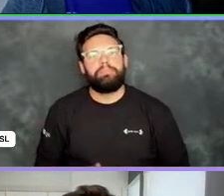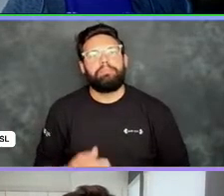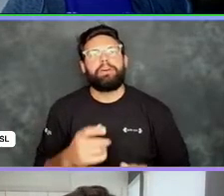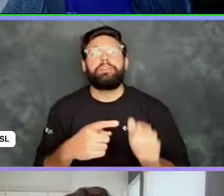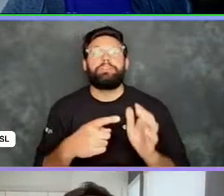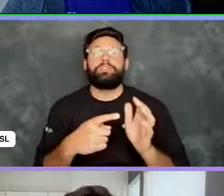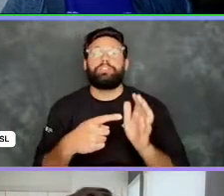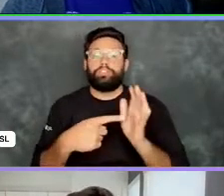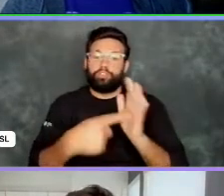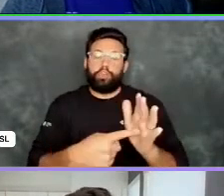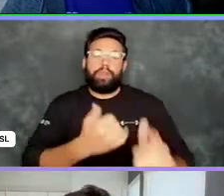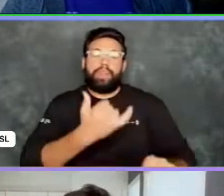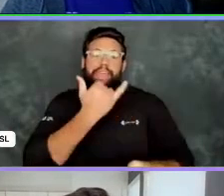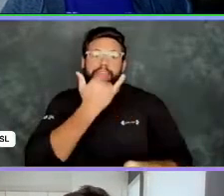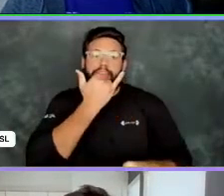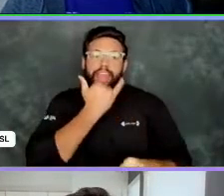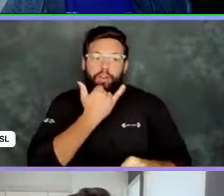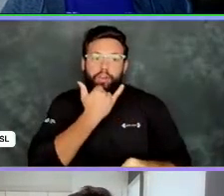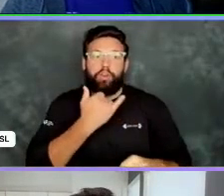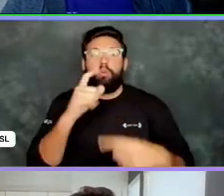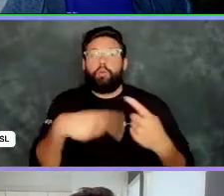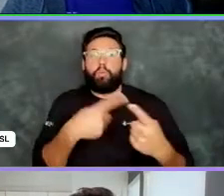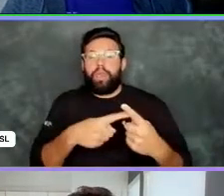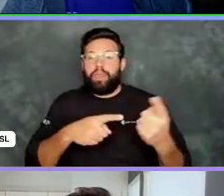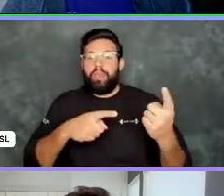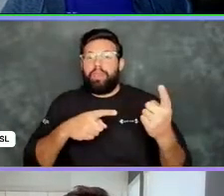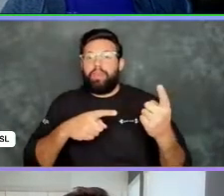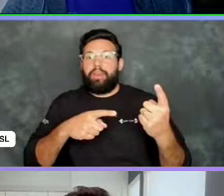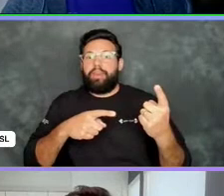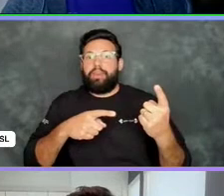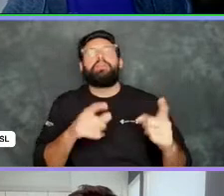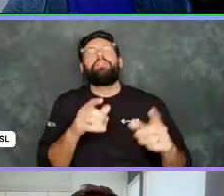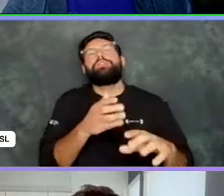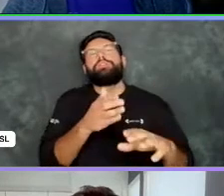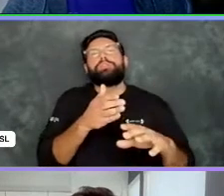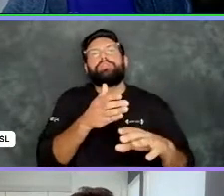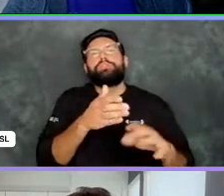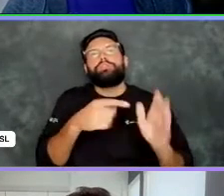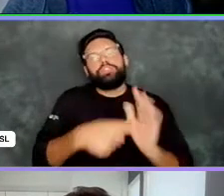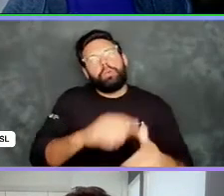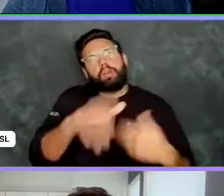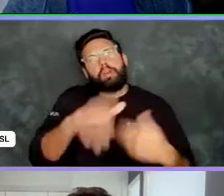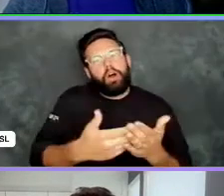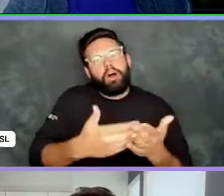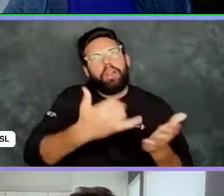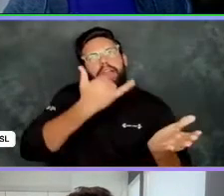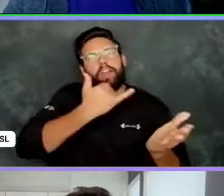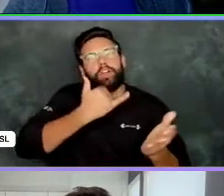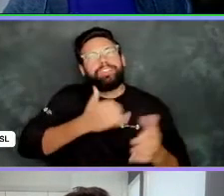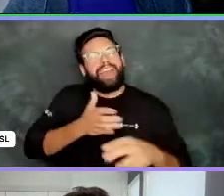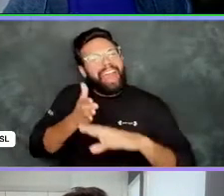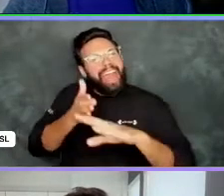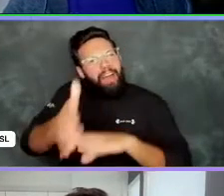pretty reliable to say only showing errors on form submit. I think